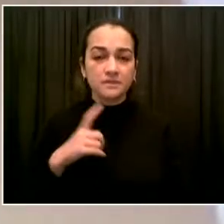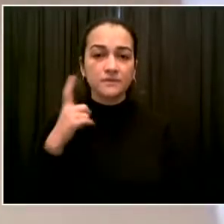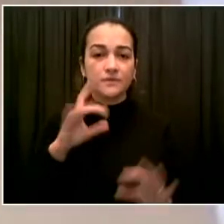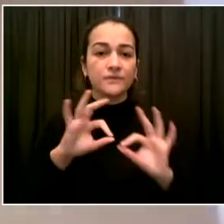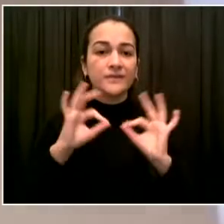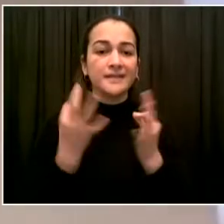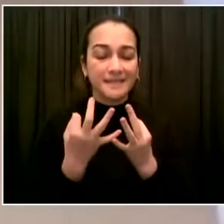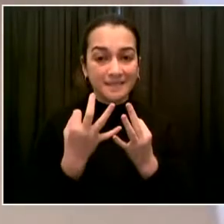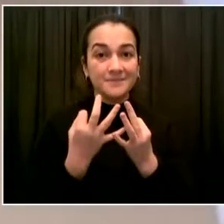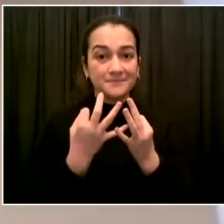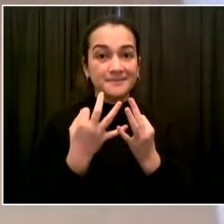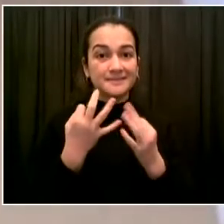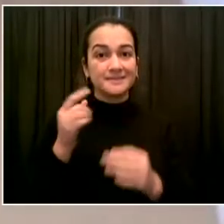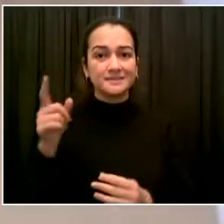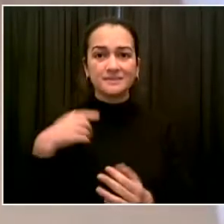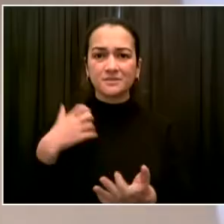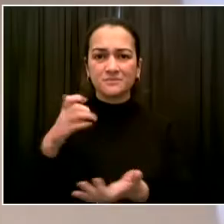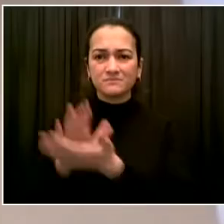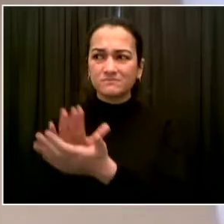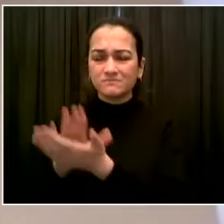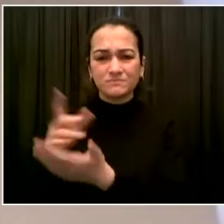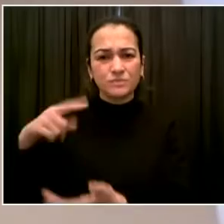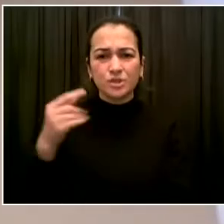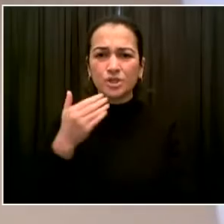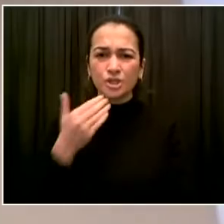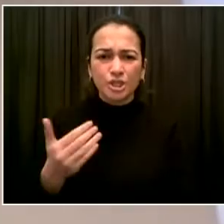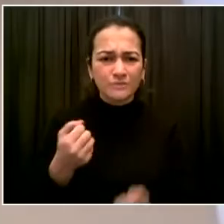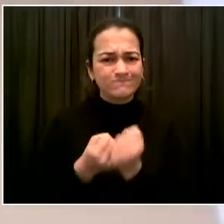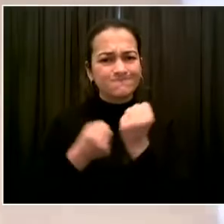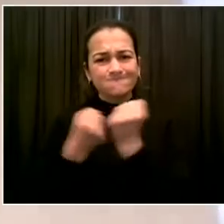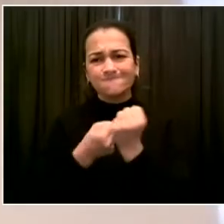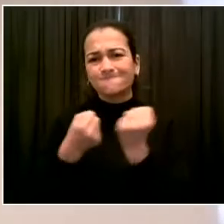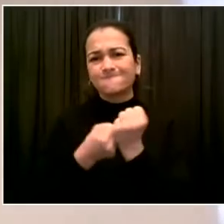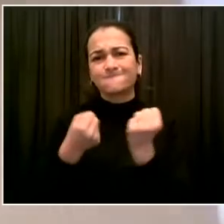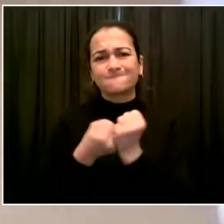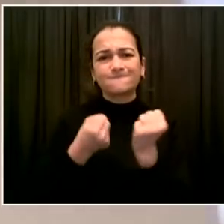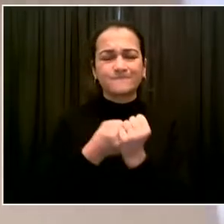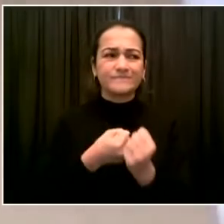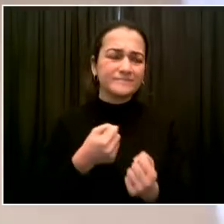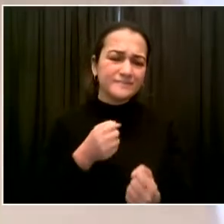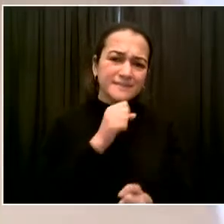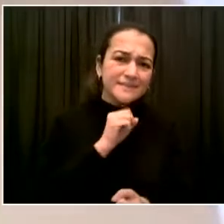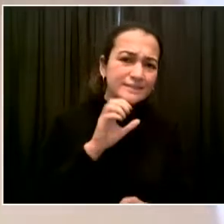TH E EXECUTIVE DIRECTOR TOLD ME